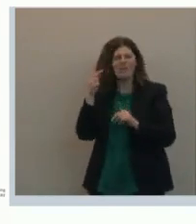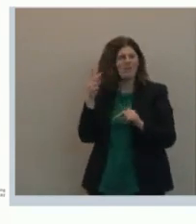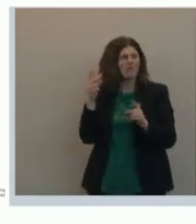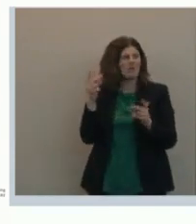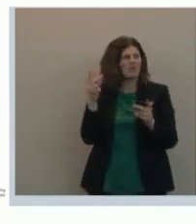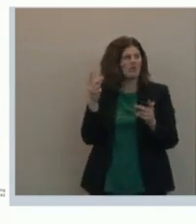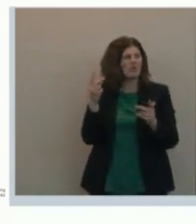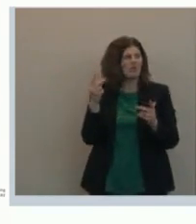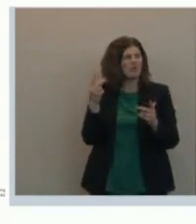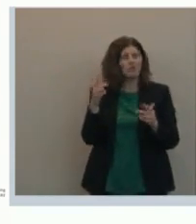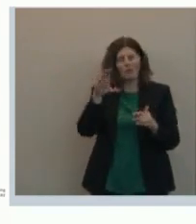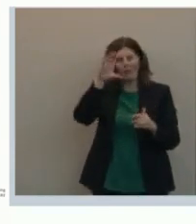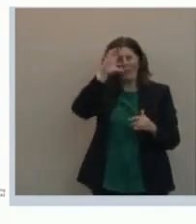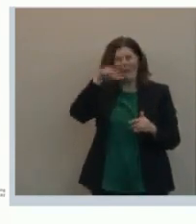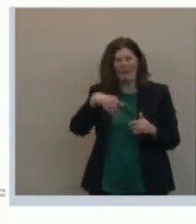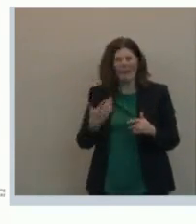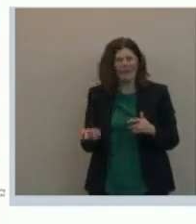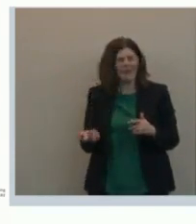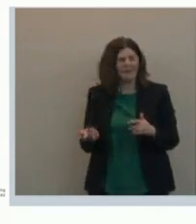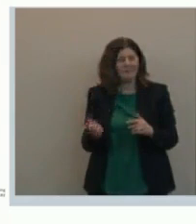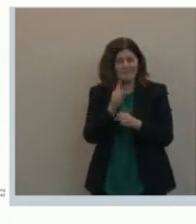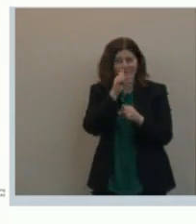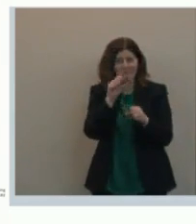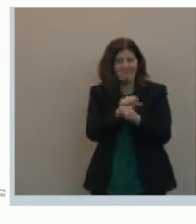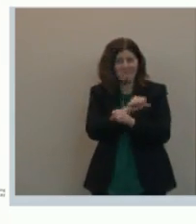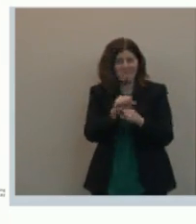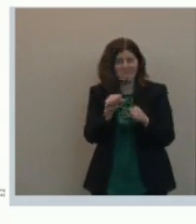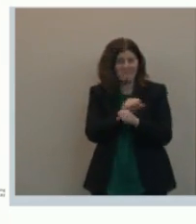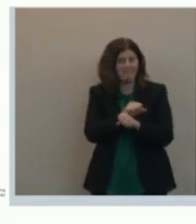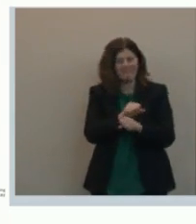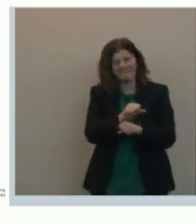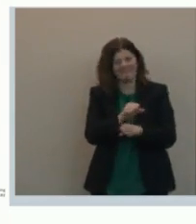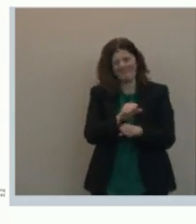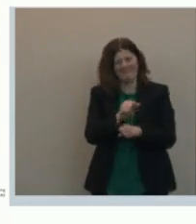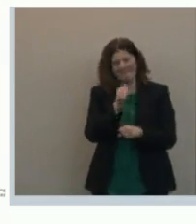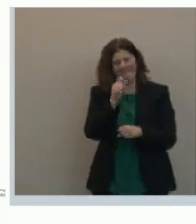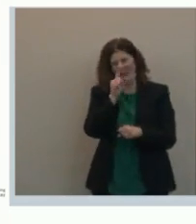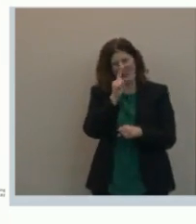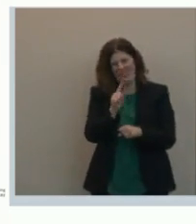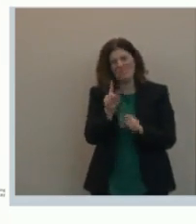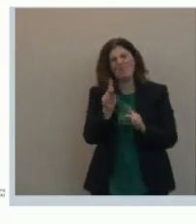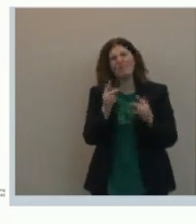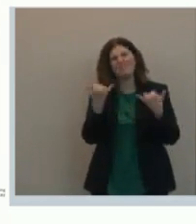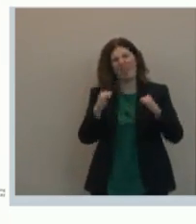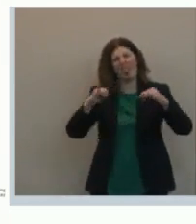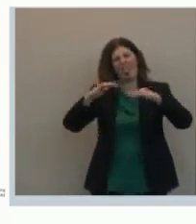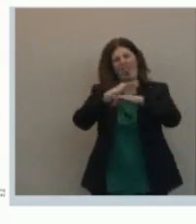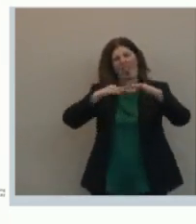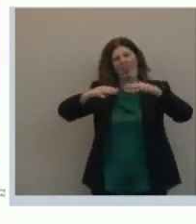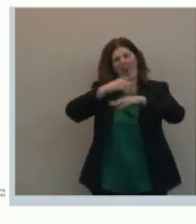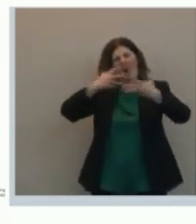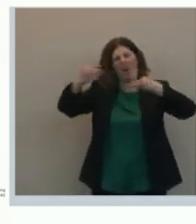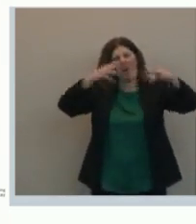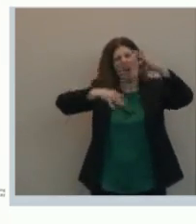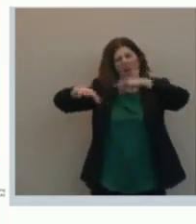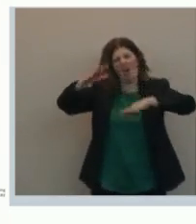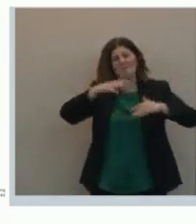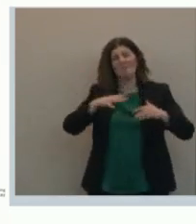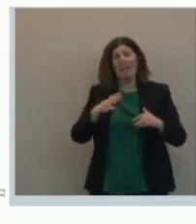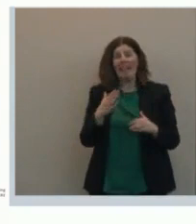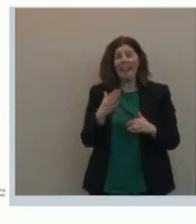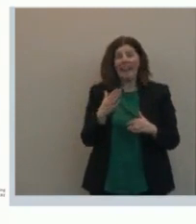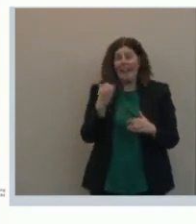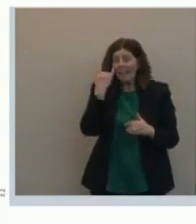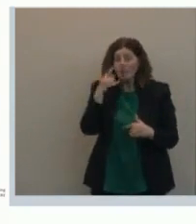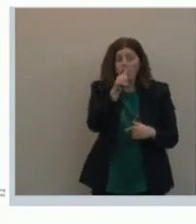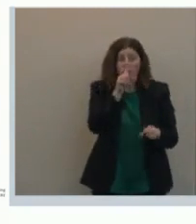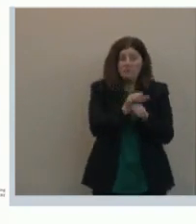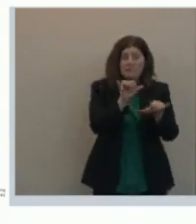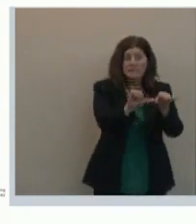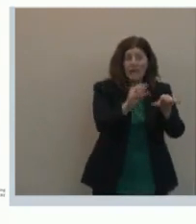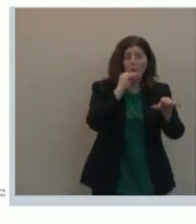COUNTY, IF YOU DRIVE ON I 25, DRIVE ON I-40, IF YOU GO ANYWHERE 10 MILES FROM THE BIG I, YOU KNOW THAT ACTUALLY THAT IS NOT REALLY THE CASE.